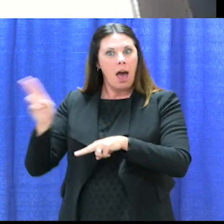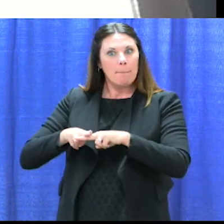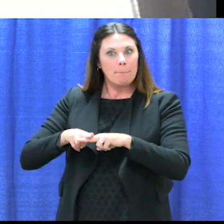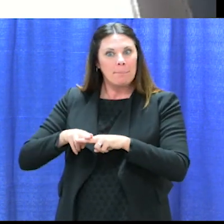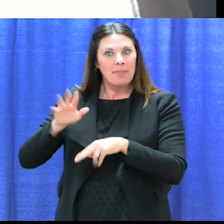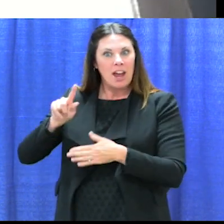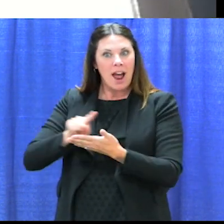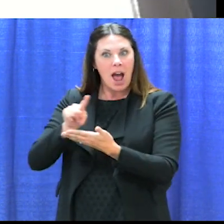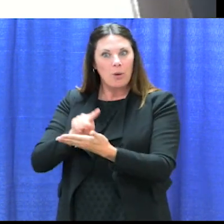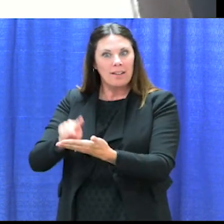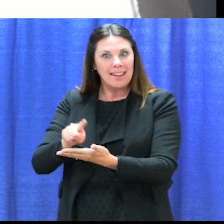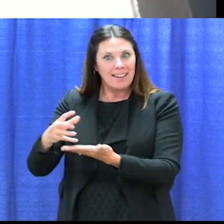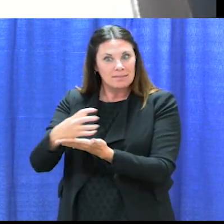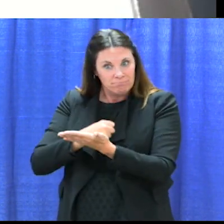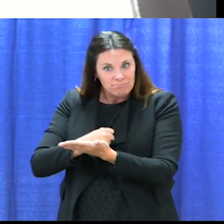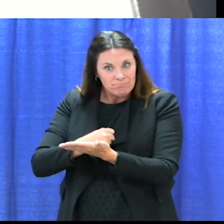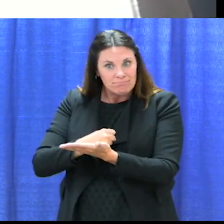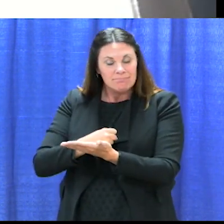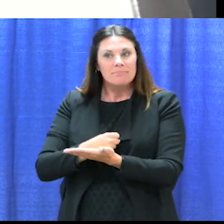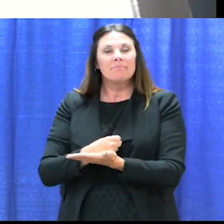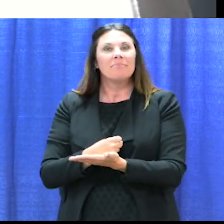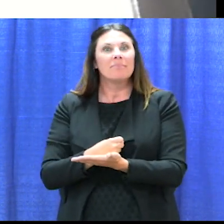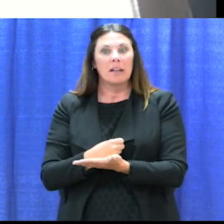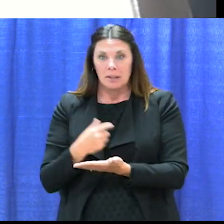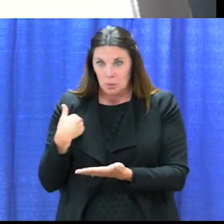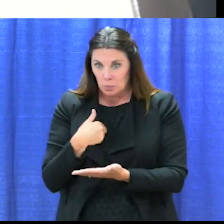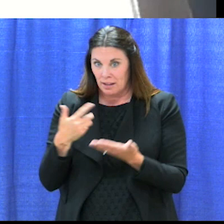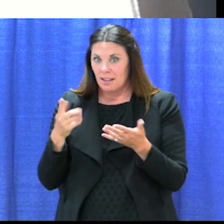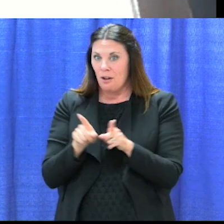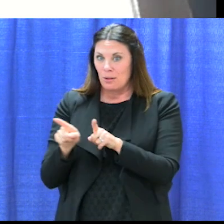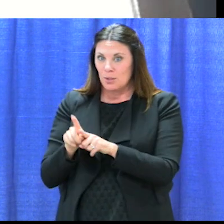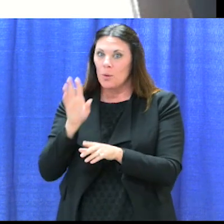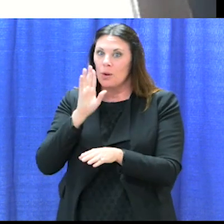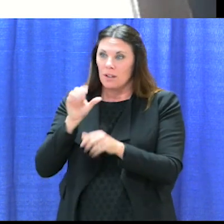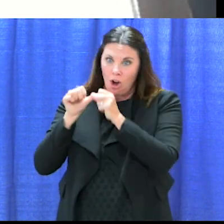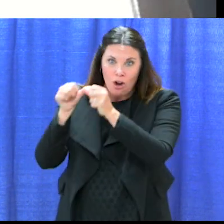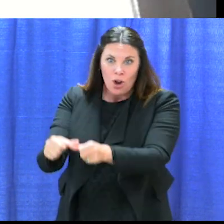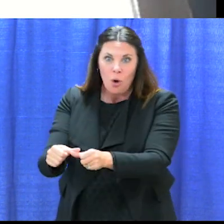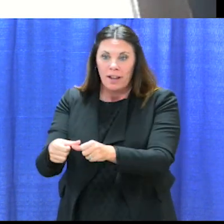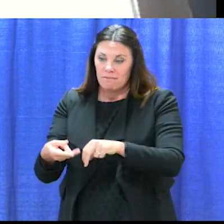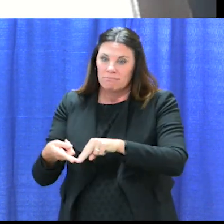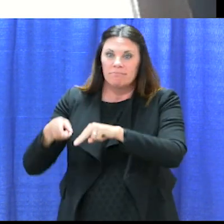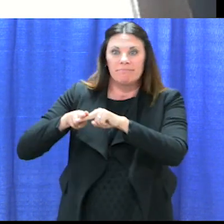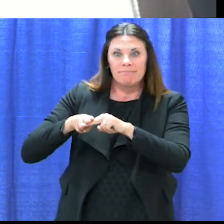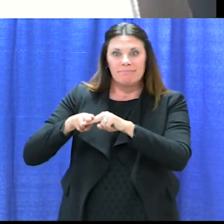we committed on an ongoing basis to increase our minimum wage paid at the company to $20